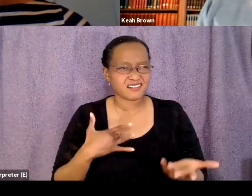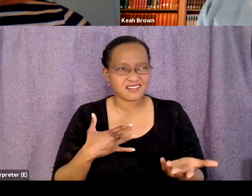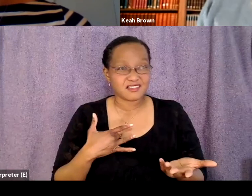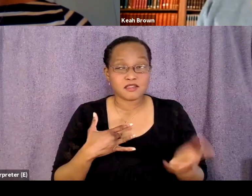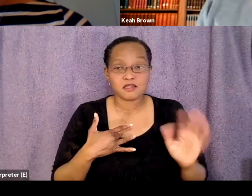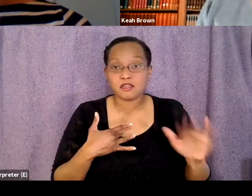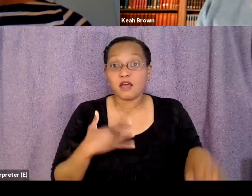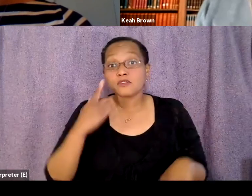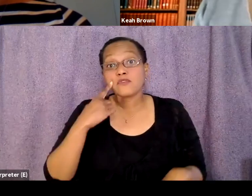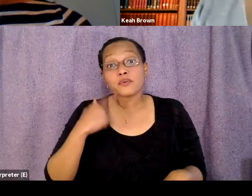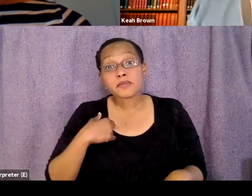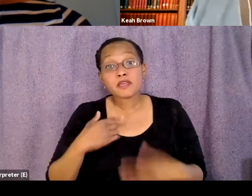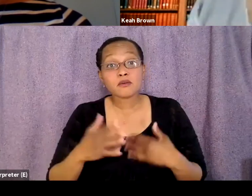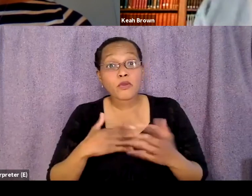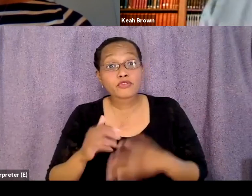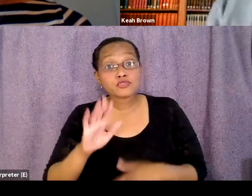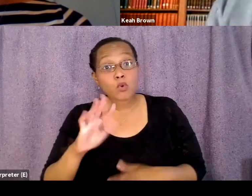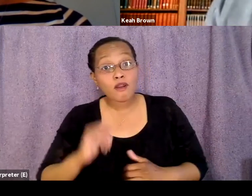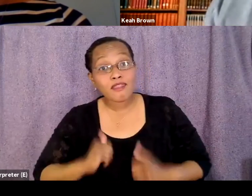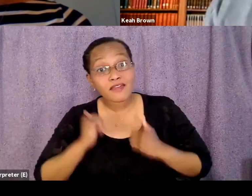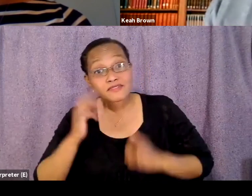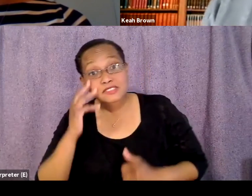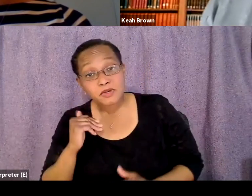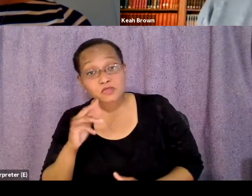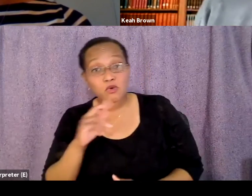lived experience or not TV or film as a way to extend that experience.